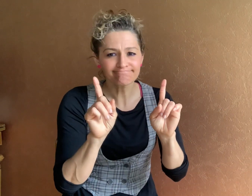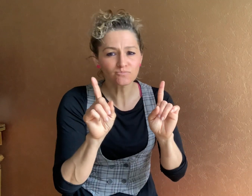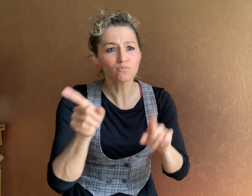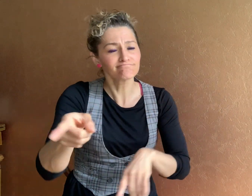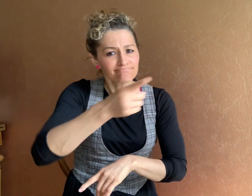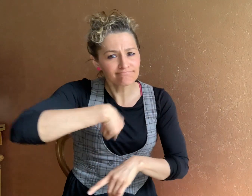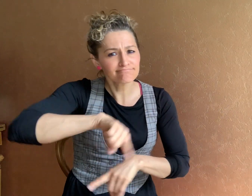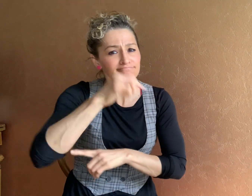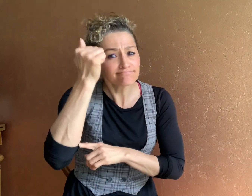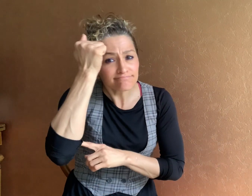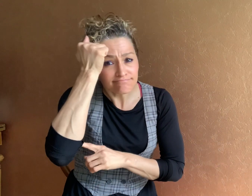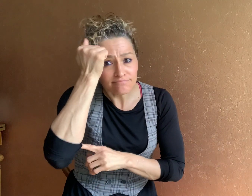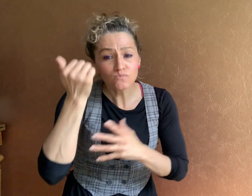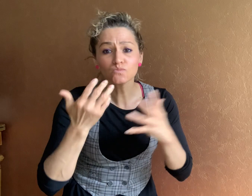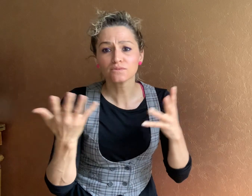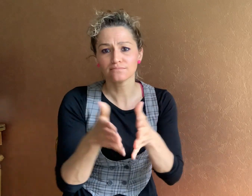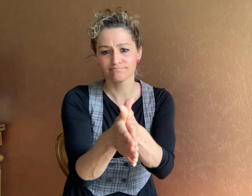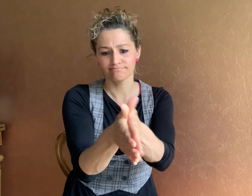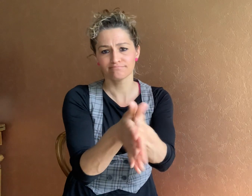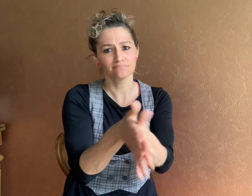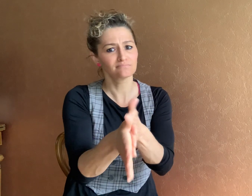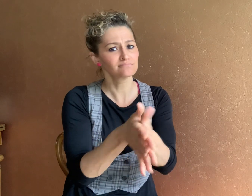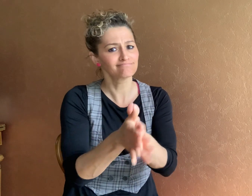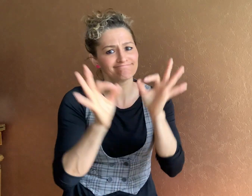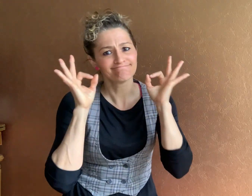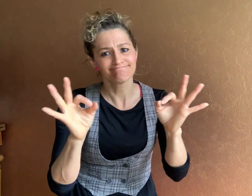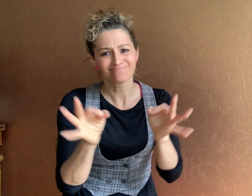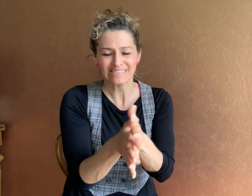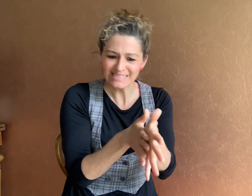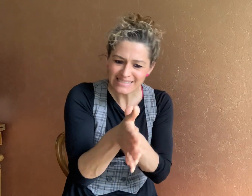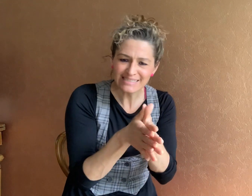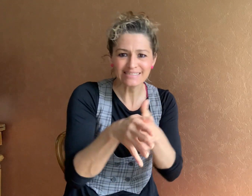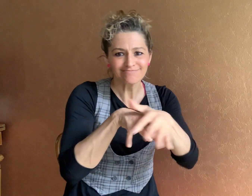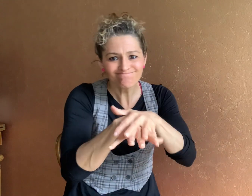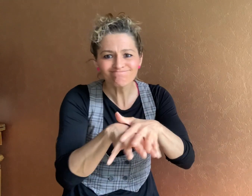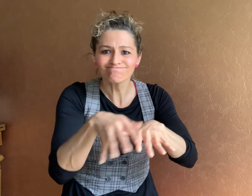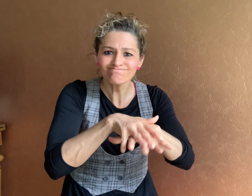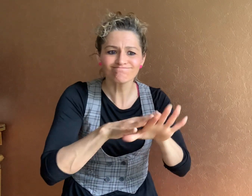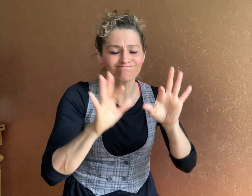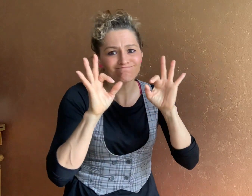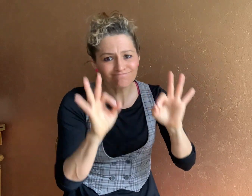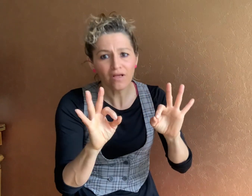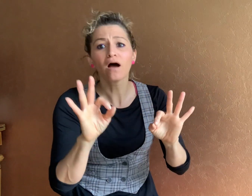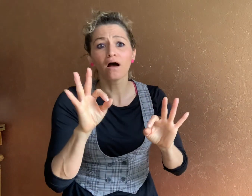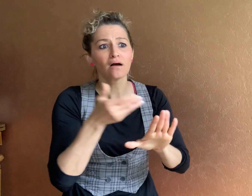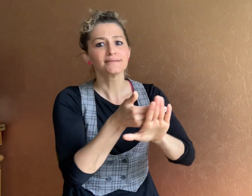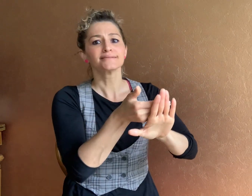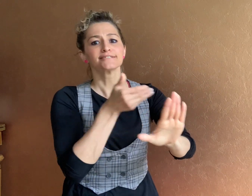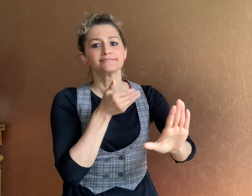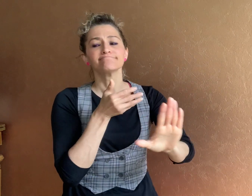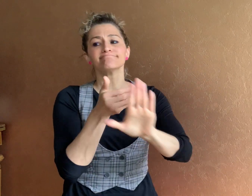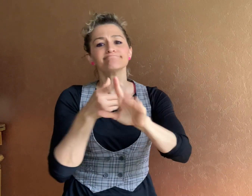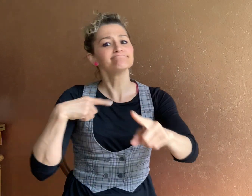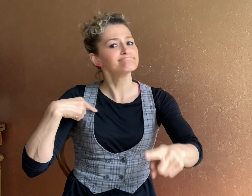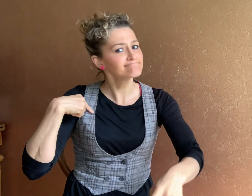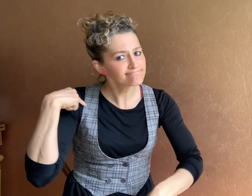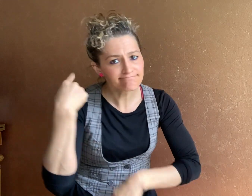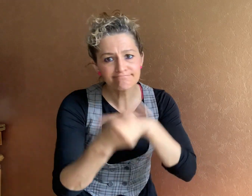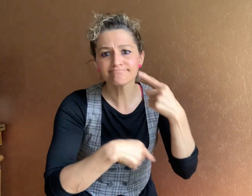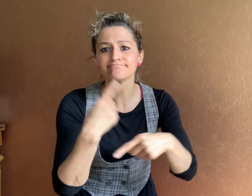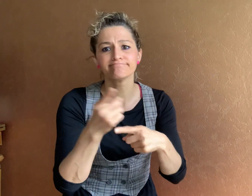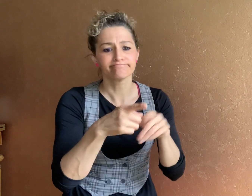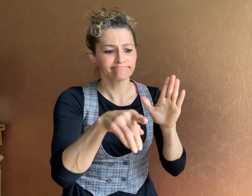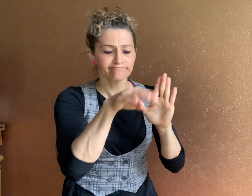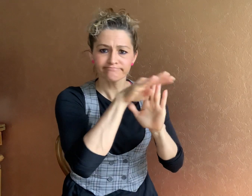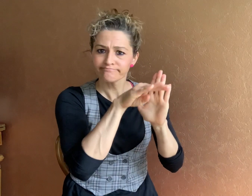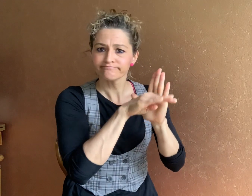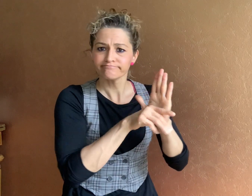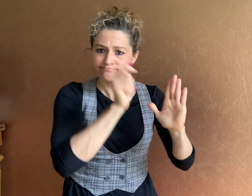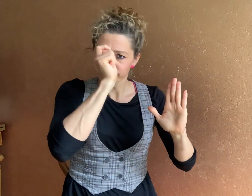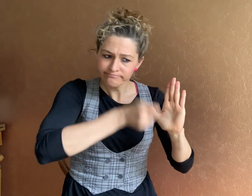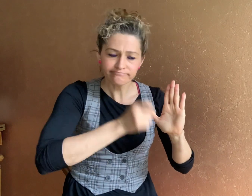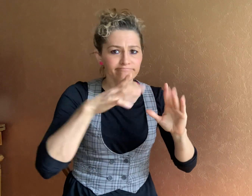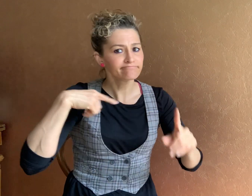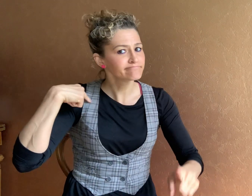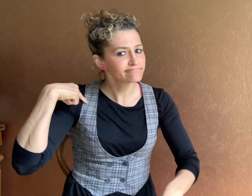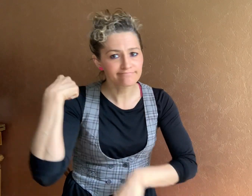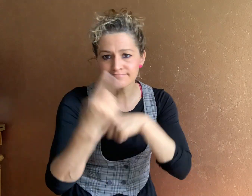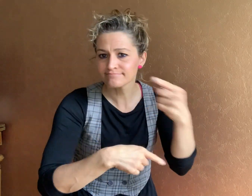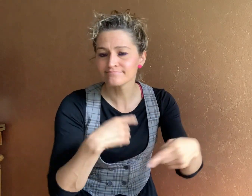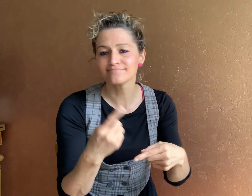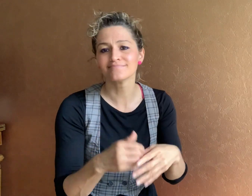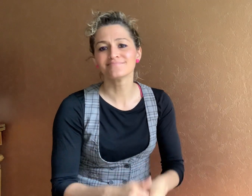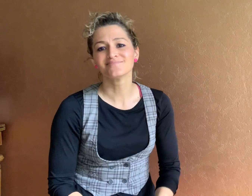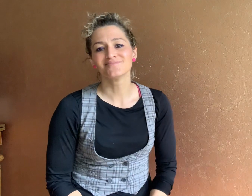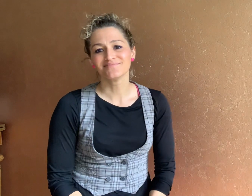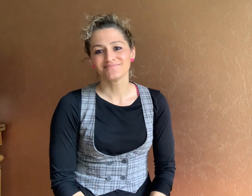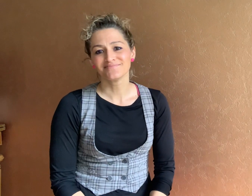Remember, to wash hands and continue to practise social distancing.